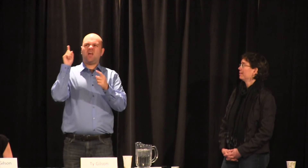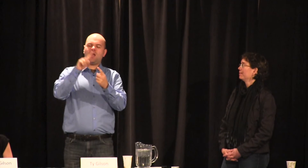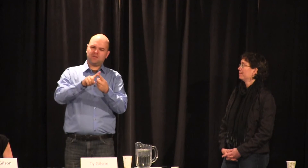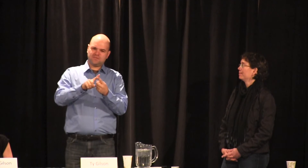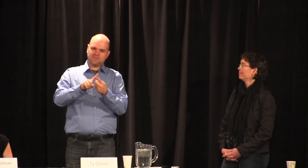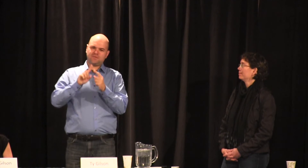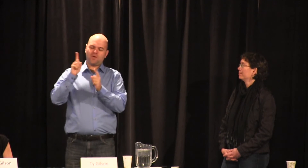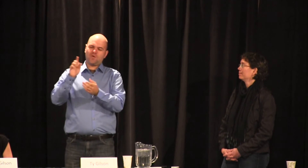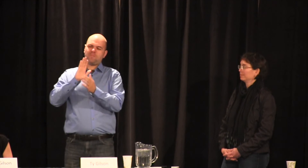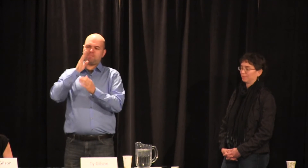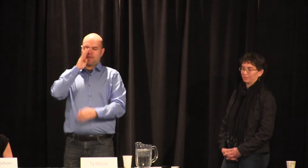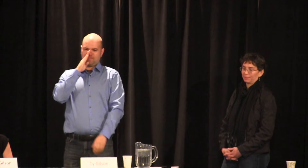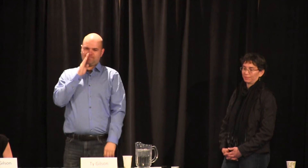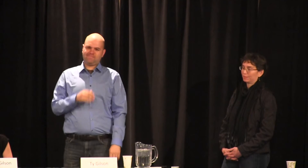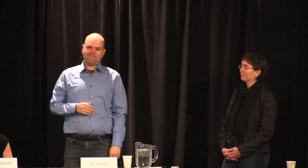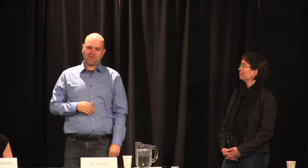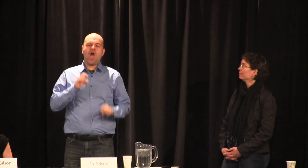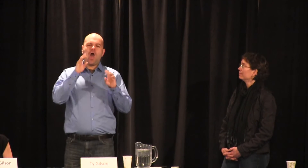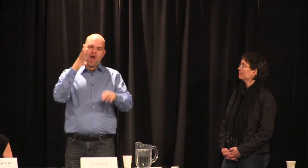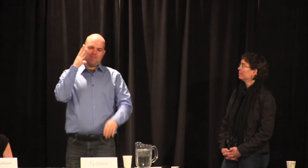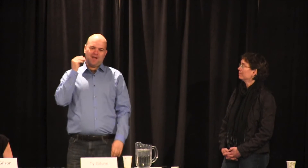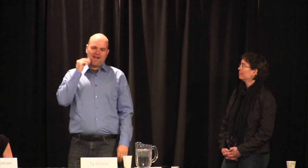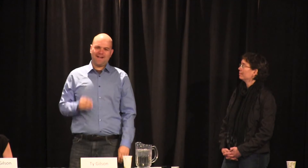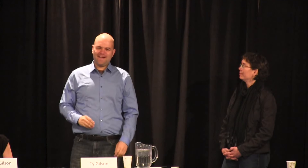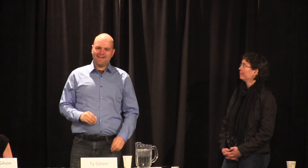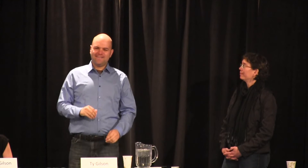Central Lakes College,